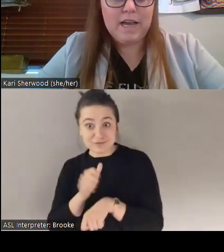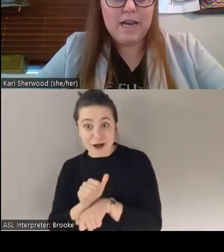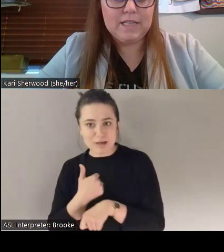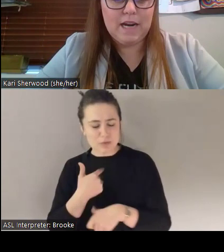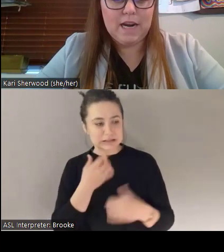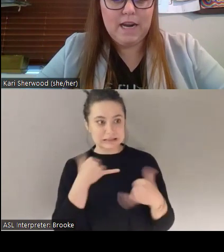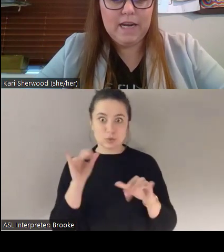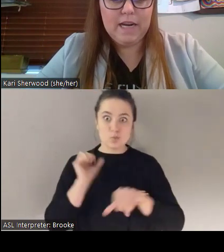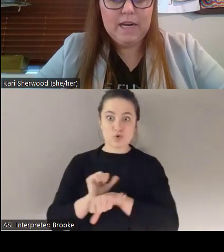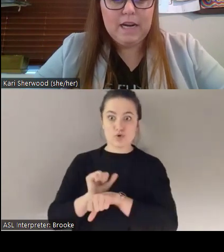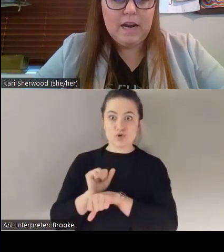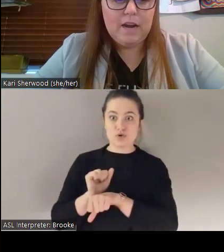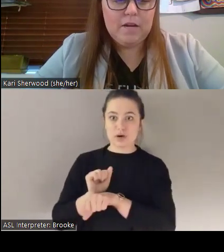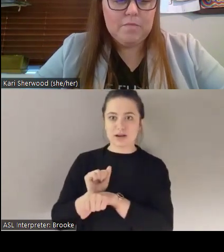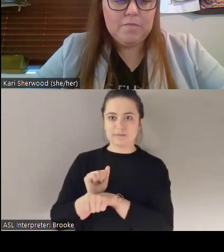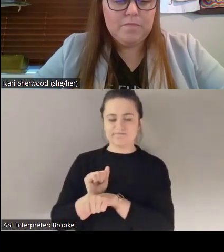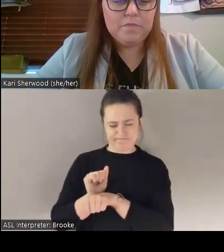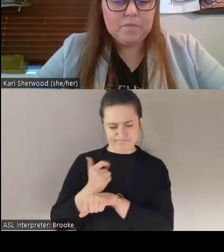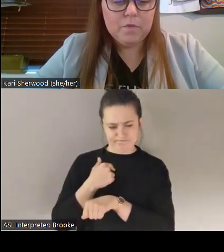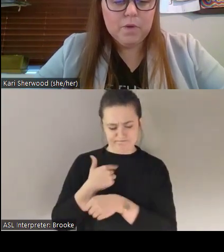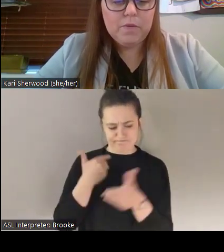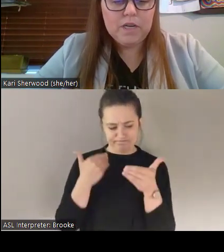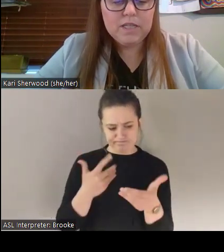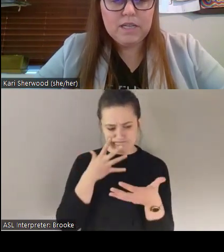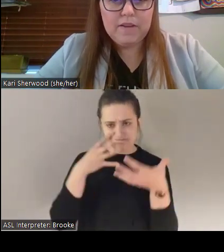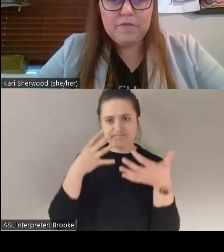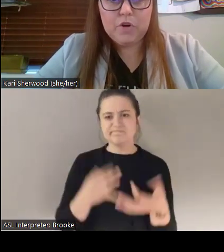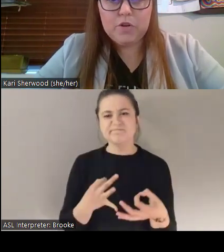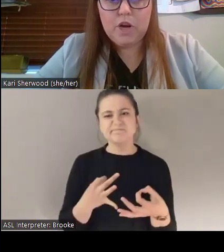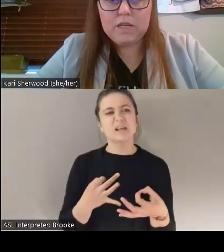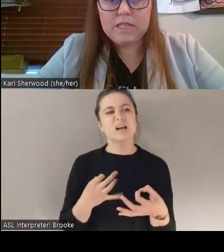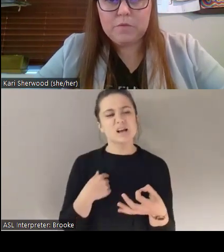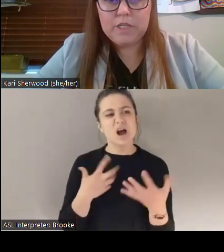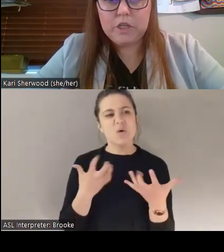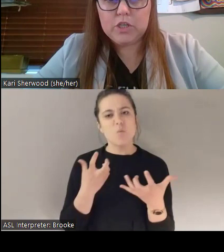that I really wanted to dive in further to autism